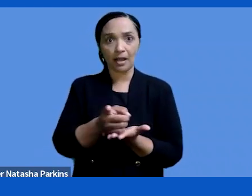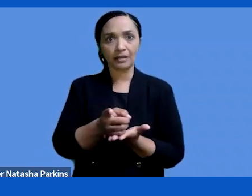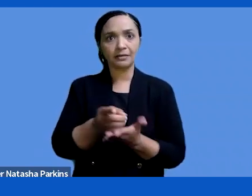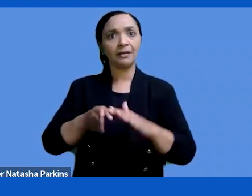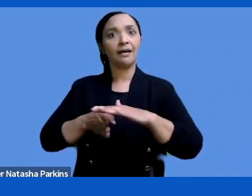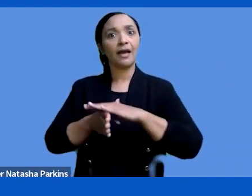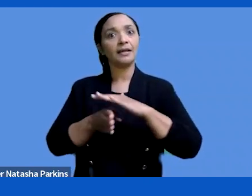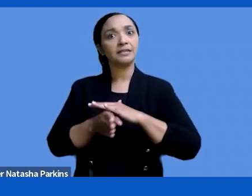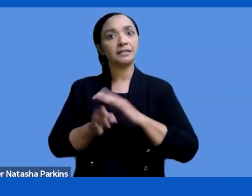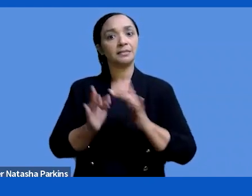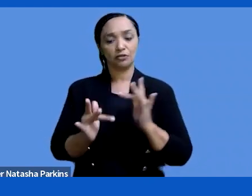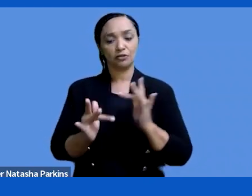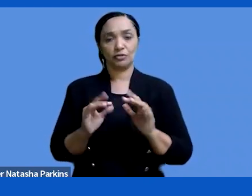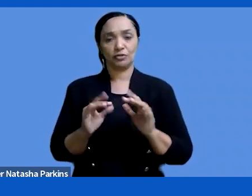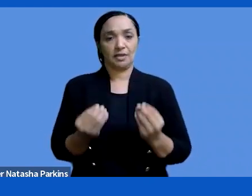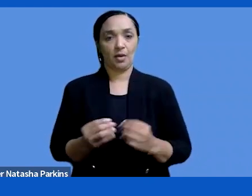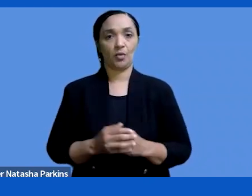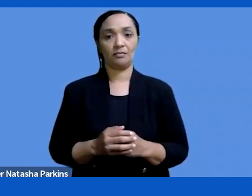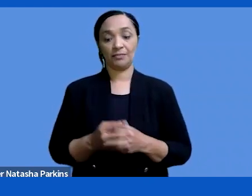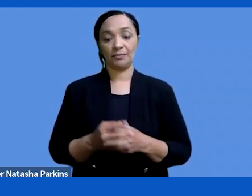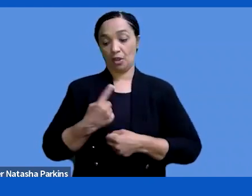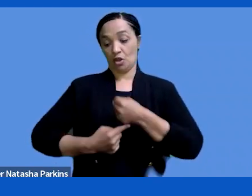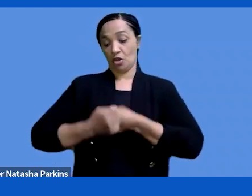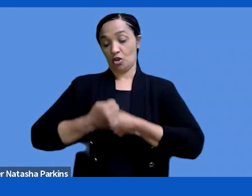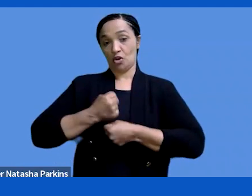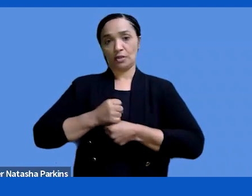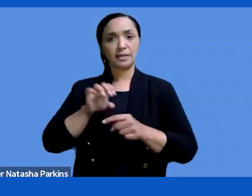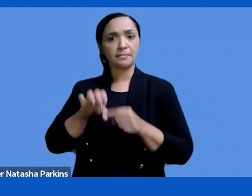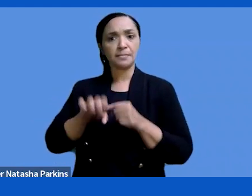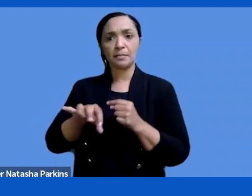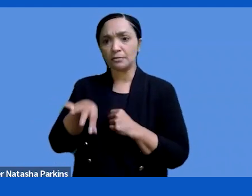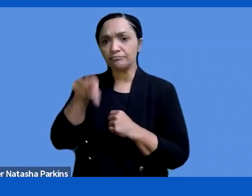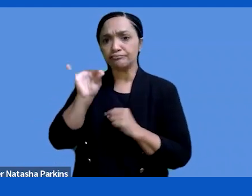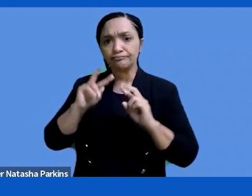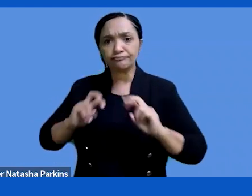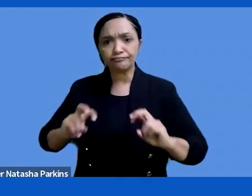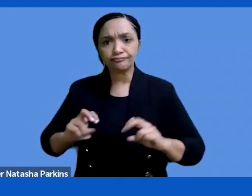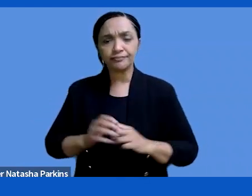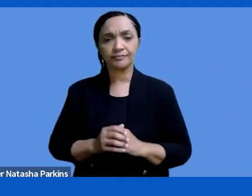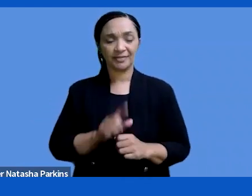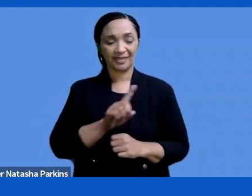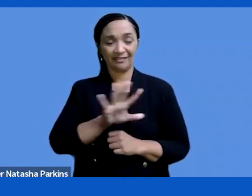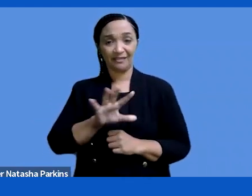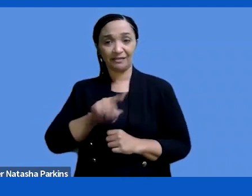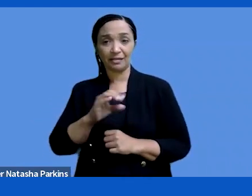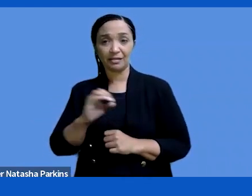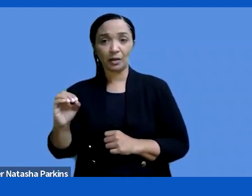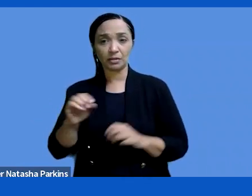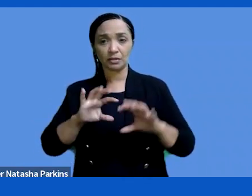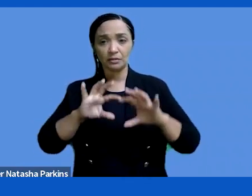last year that 16% of evaluated 15,000 e-Government witnesses across Europe